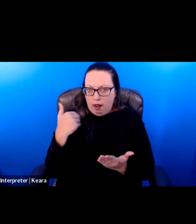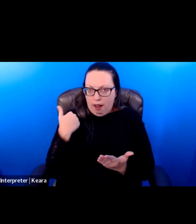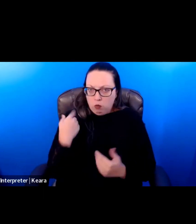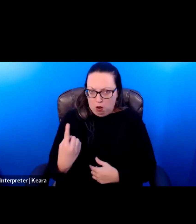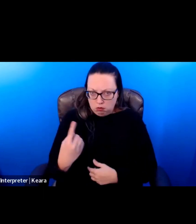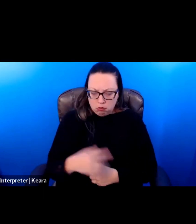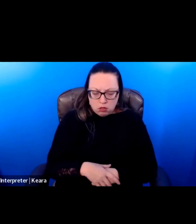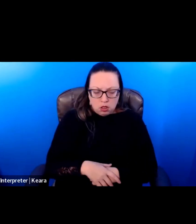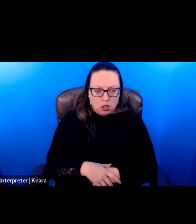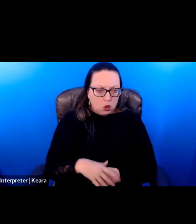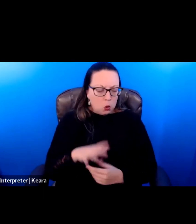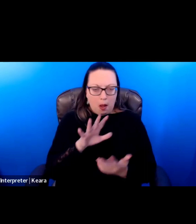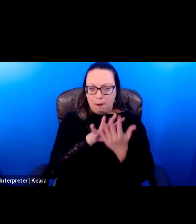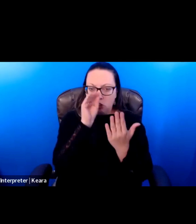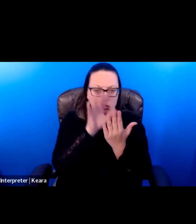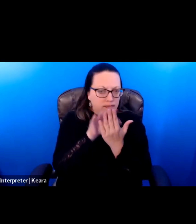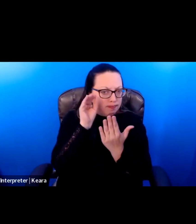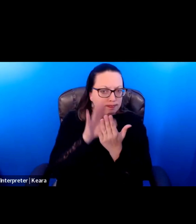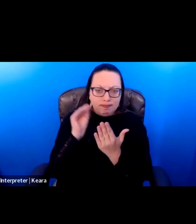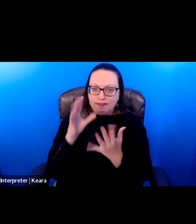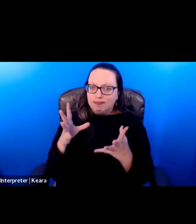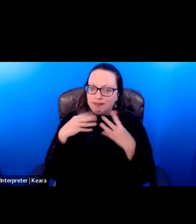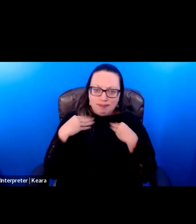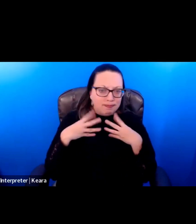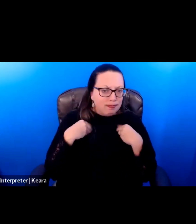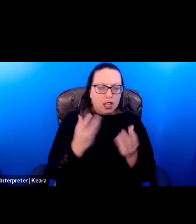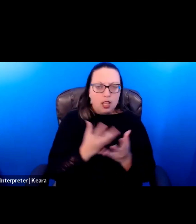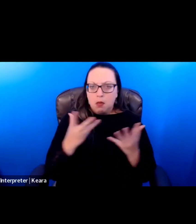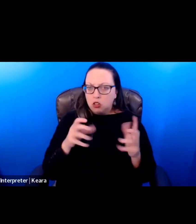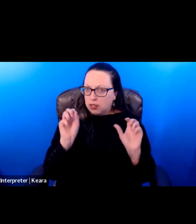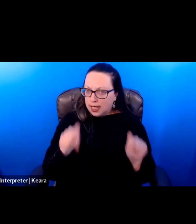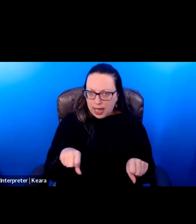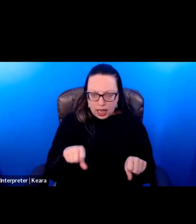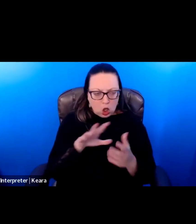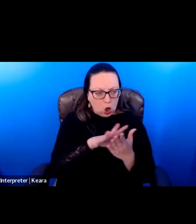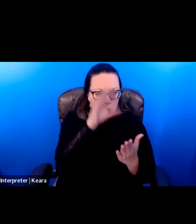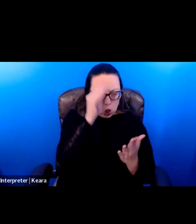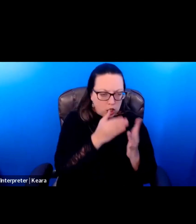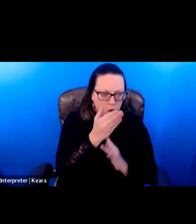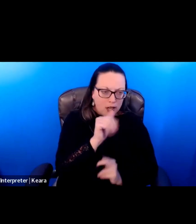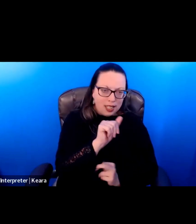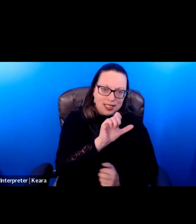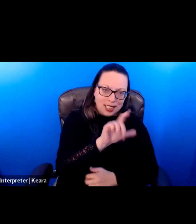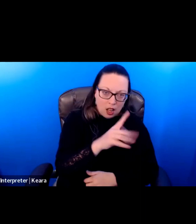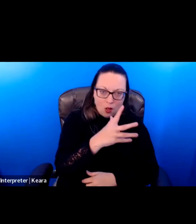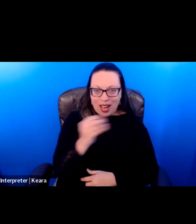absorbing everything that has been brought to me not only through ACL but the TBI community in general. So, again,